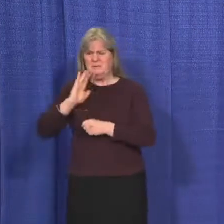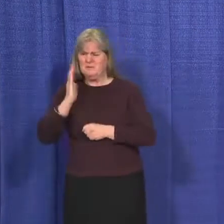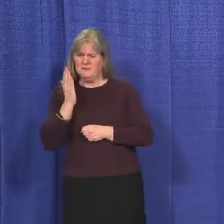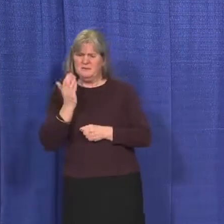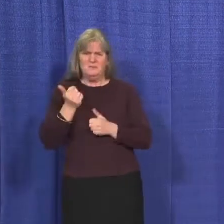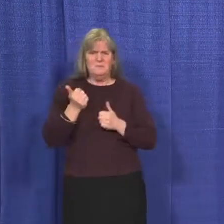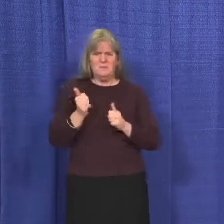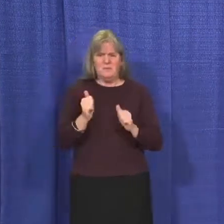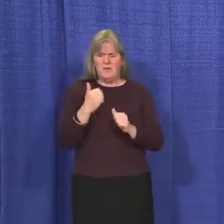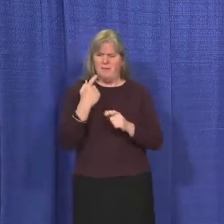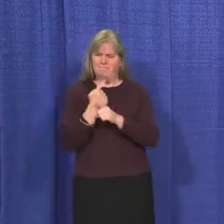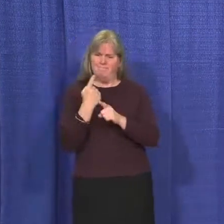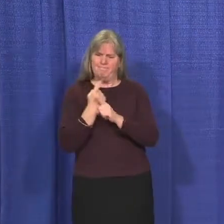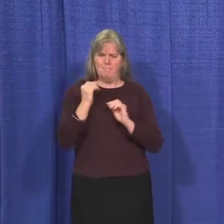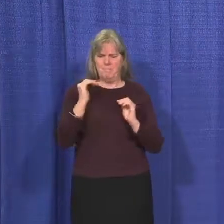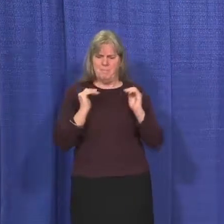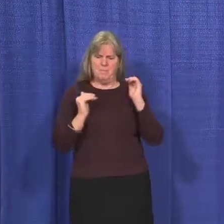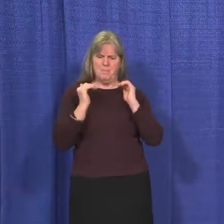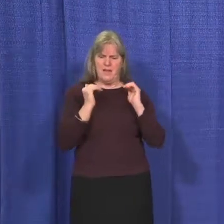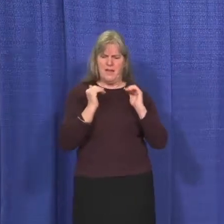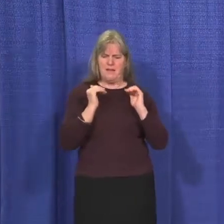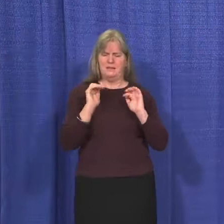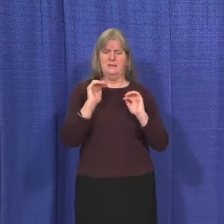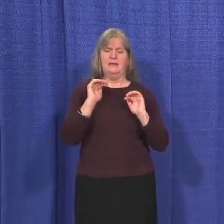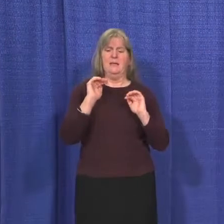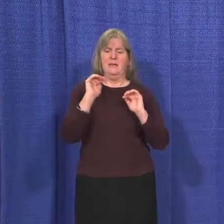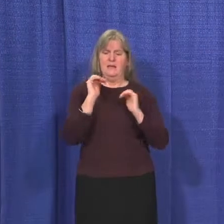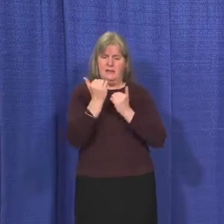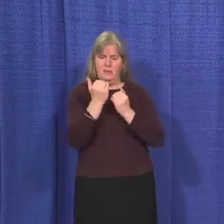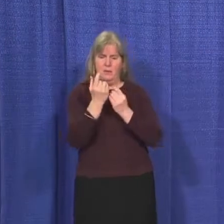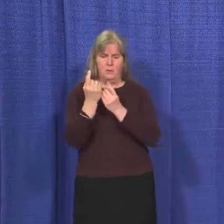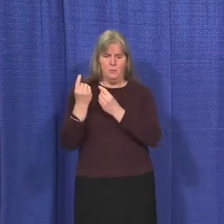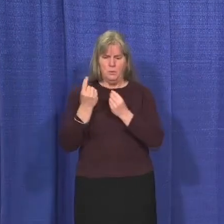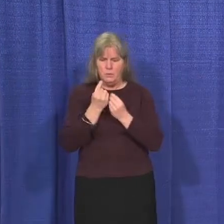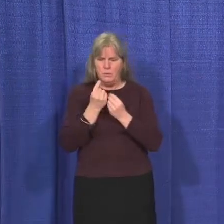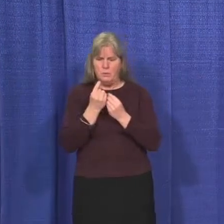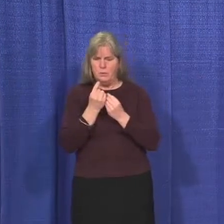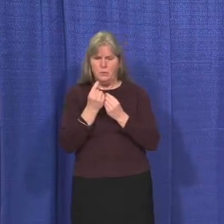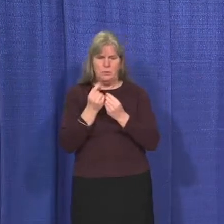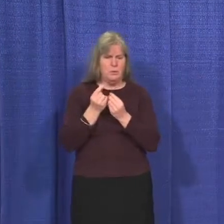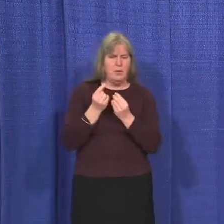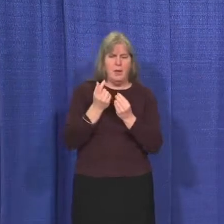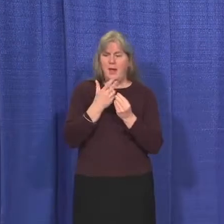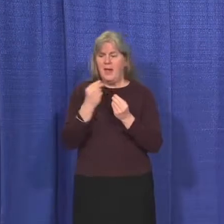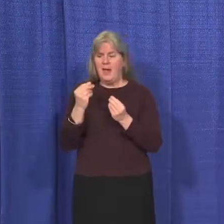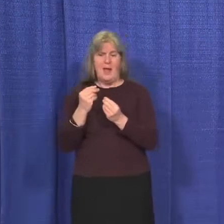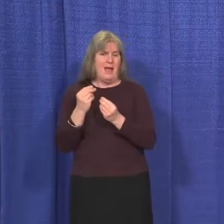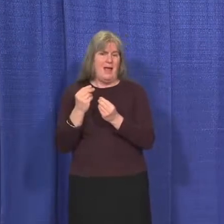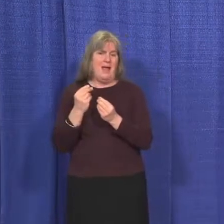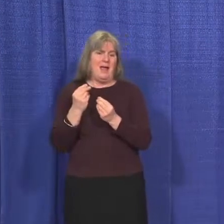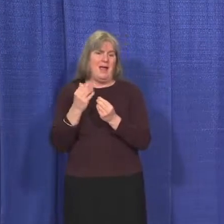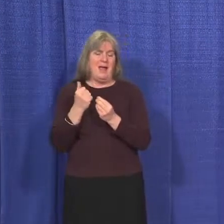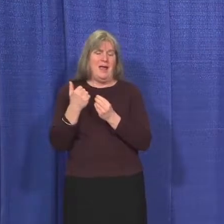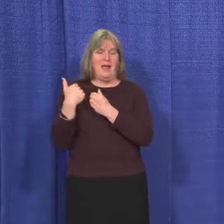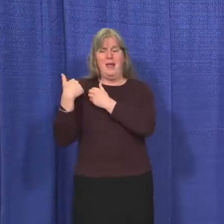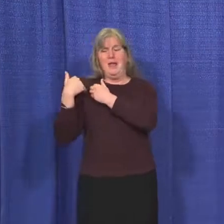are attempting to apply the right measures of restriction according to actual or anticipated spread of COVID and